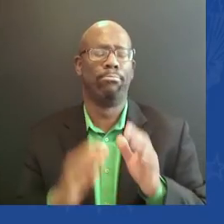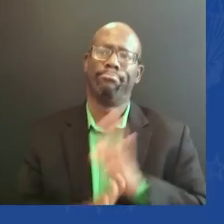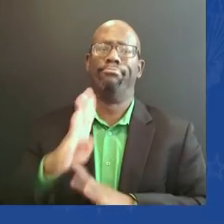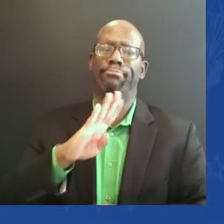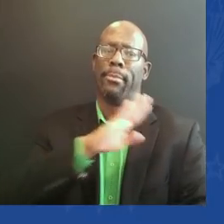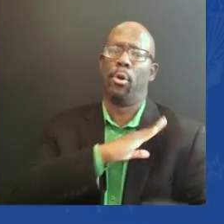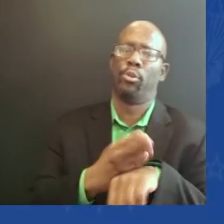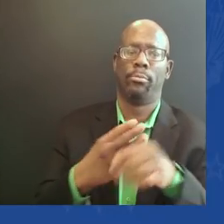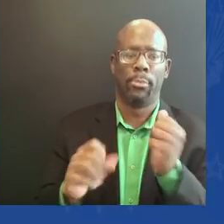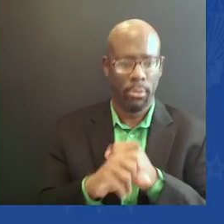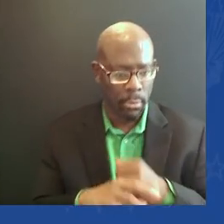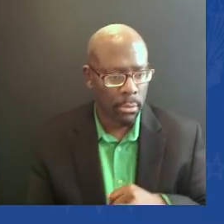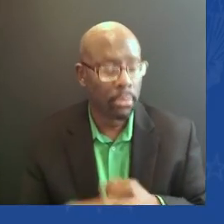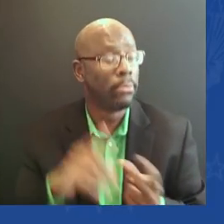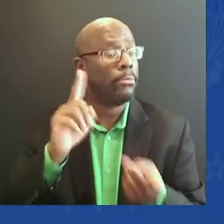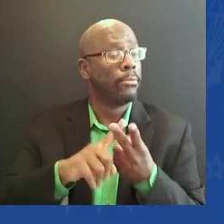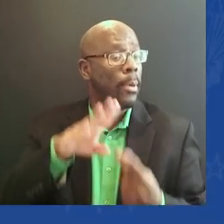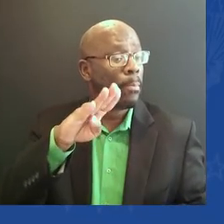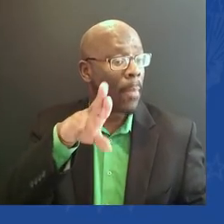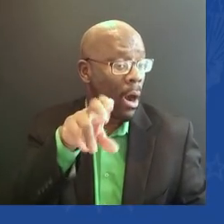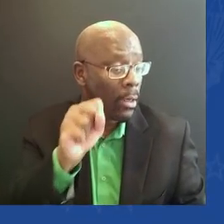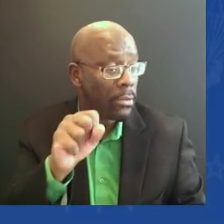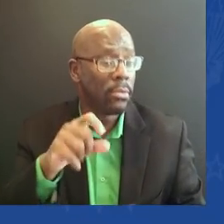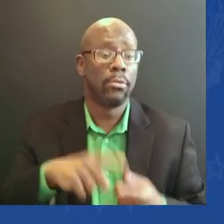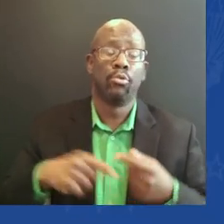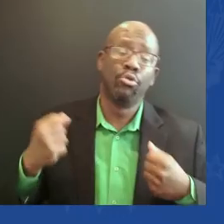Making sure that we are dealing with everything from --